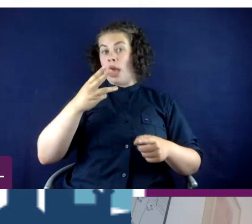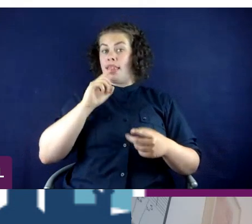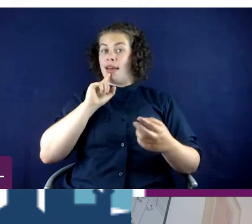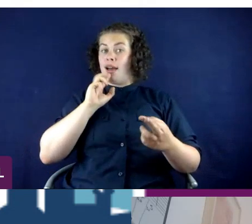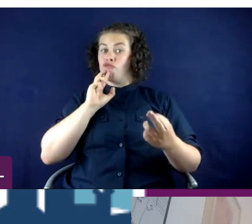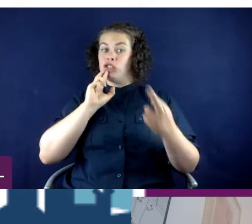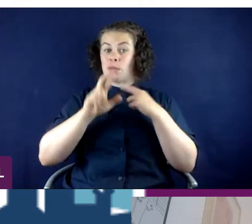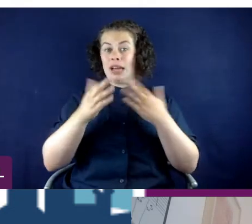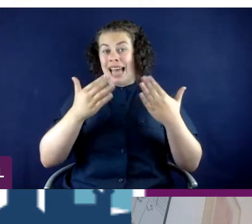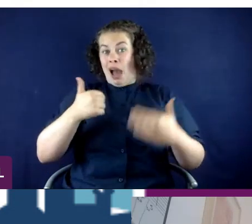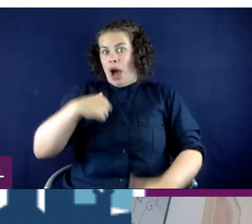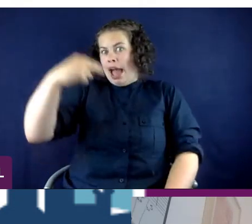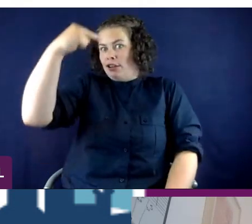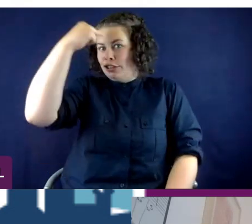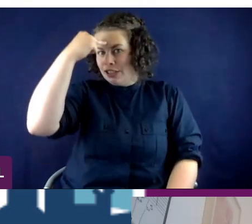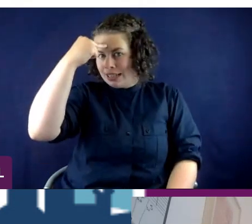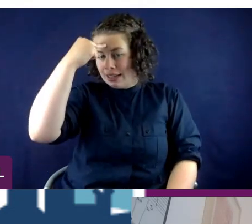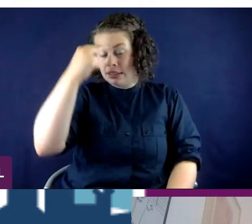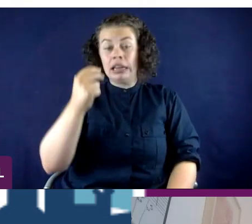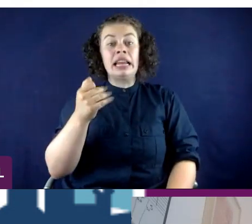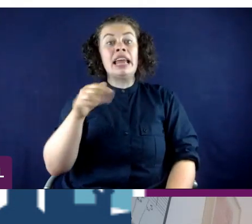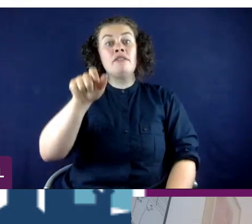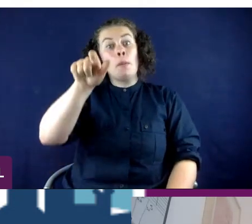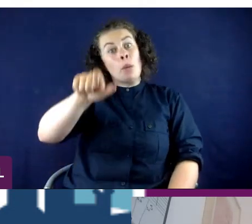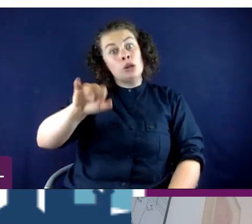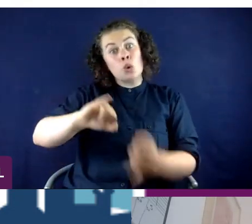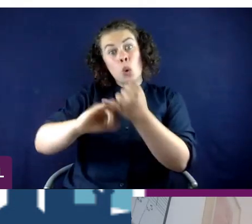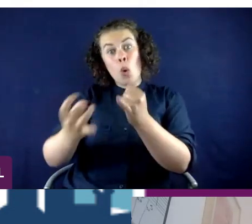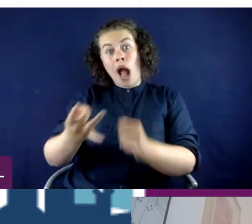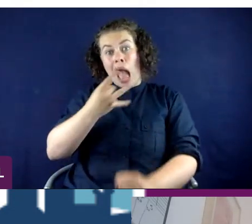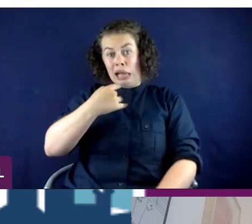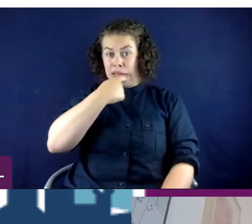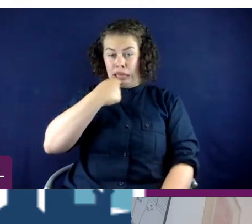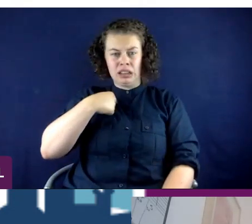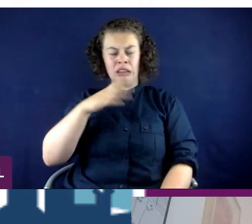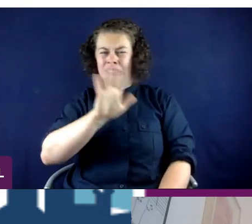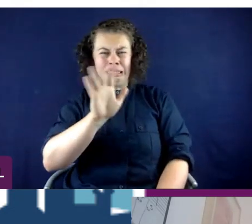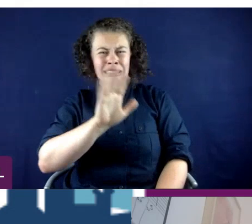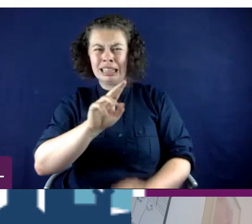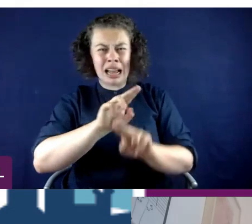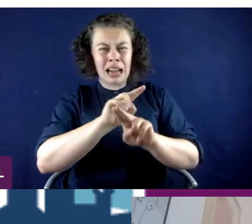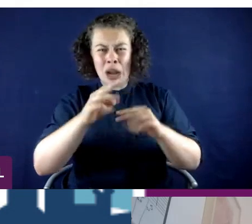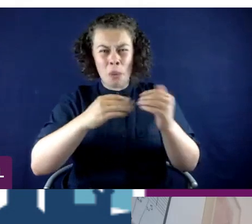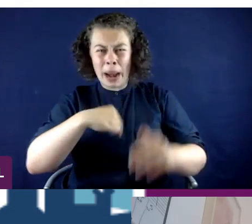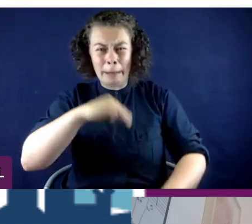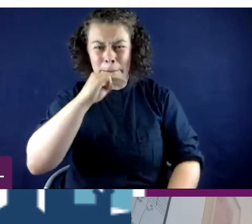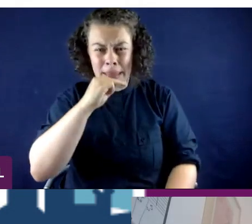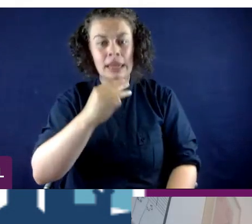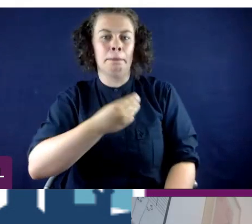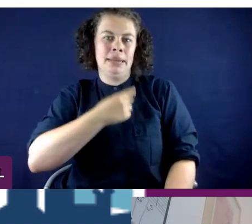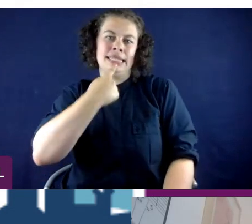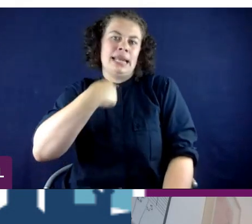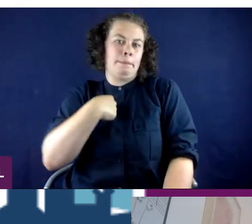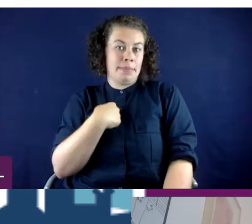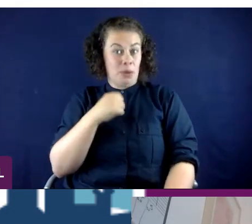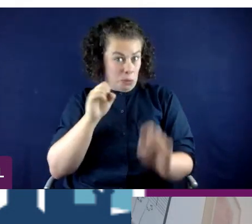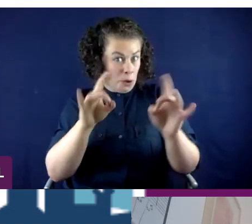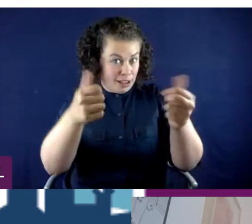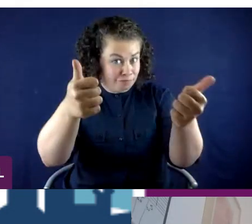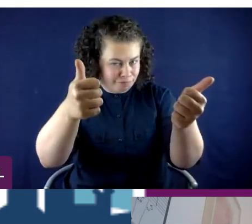and please feel free, person who questioned, to correct me if I am wrong. I do not inherently think that